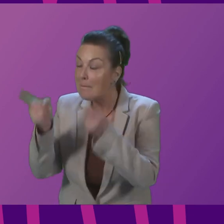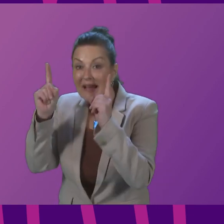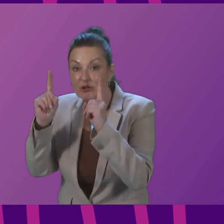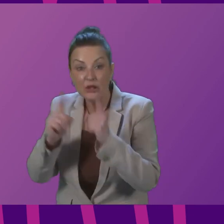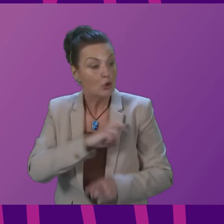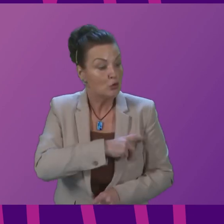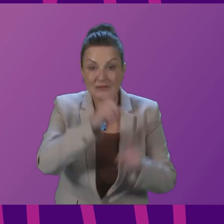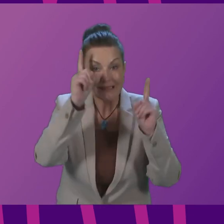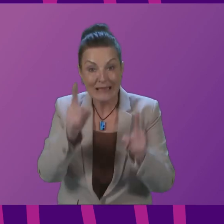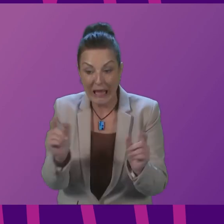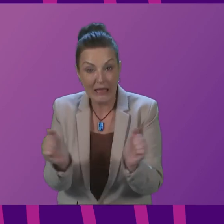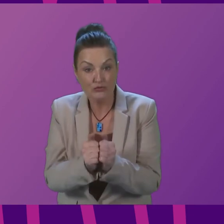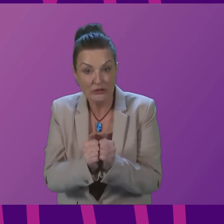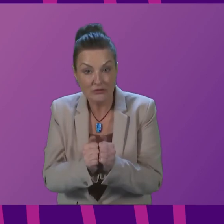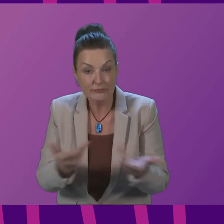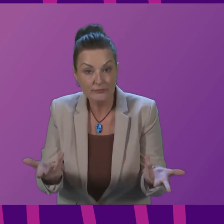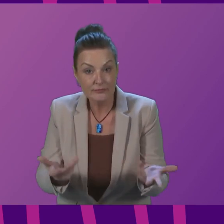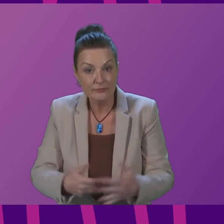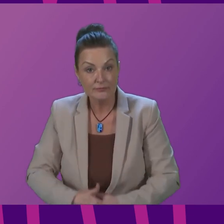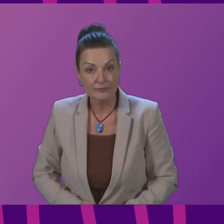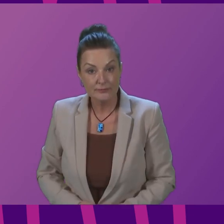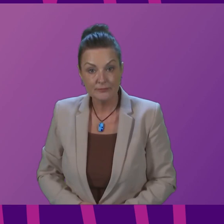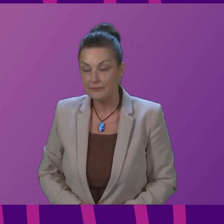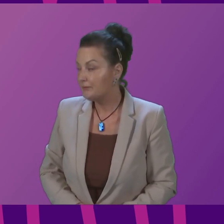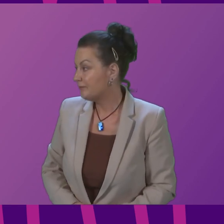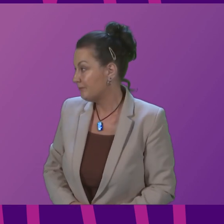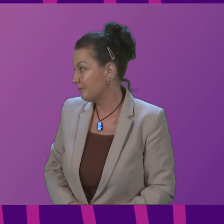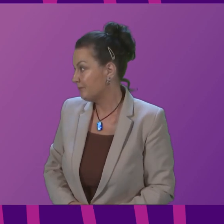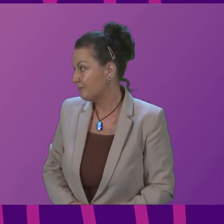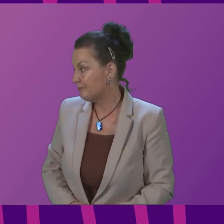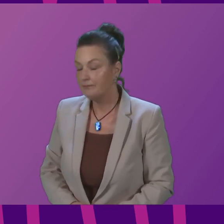Colleges—as, I know, the member is aware—are independent institutions.